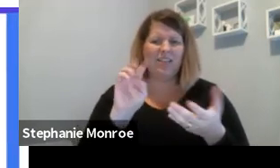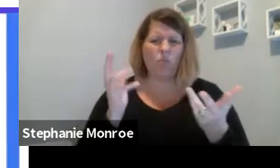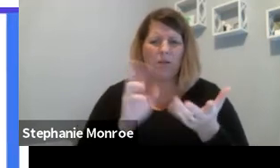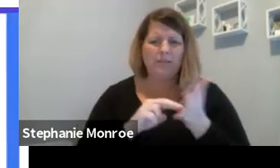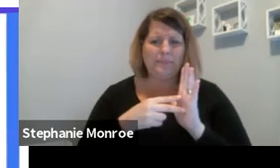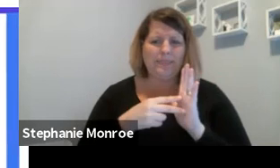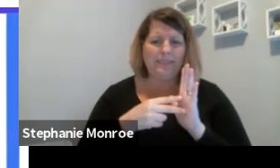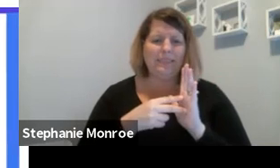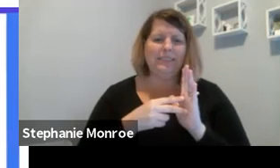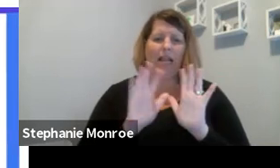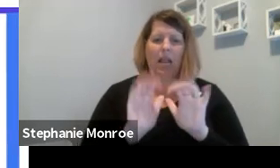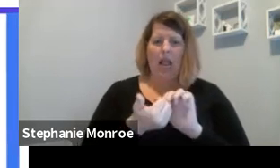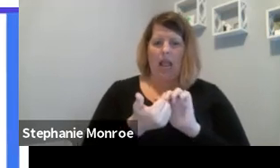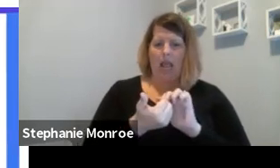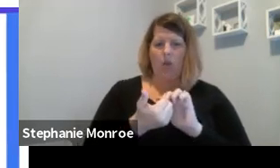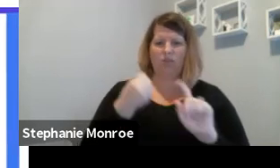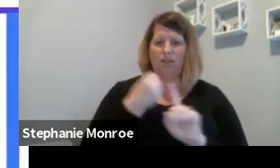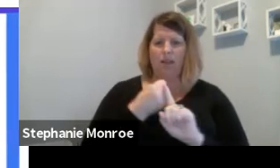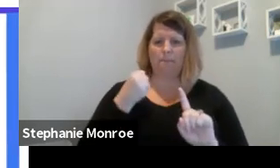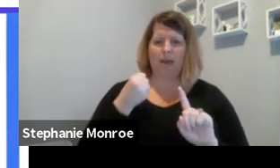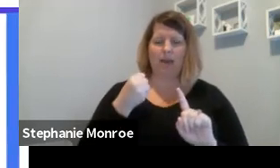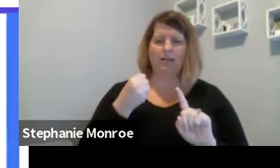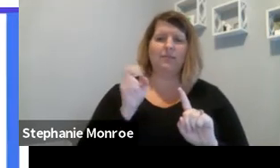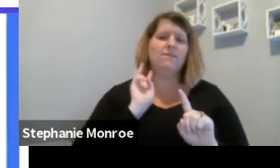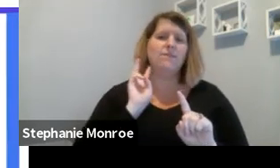How does it impact victim survivors?